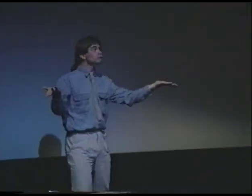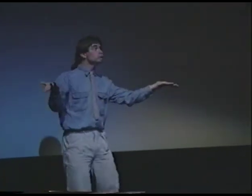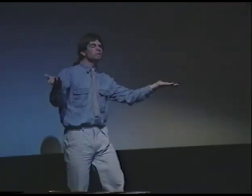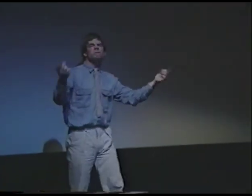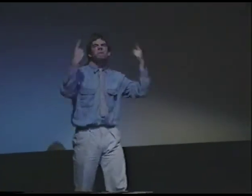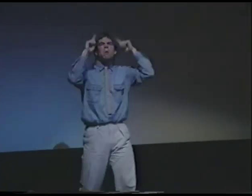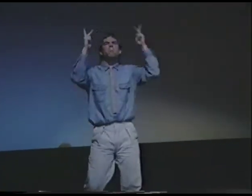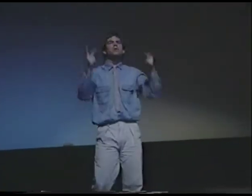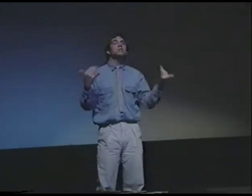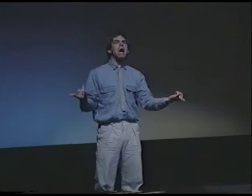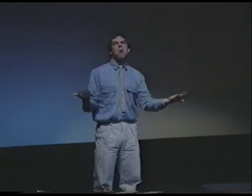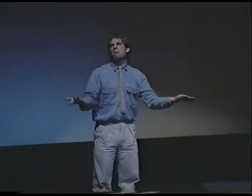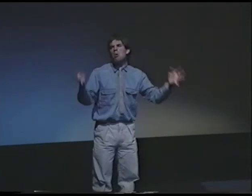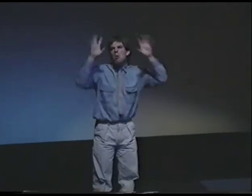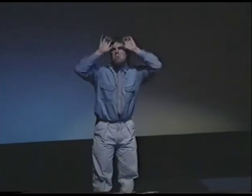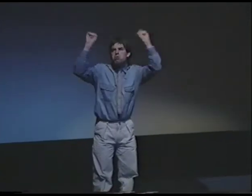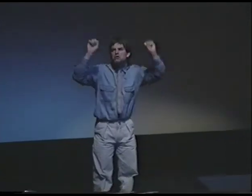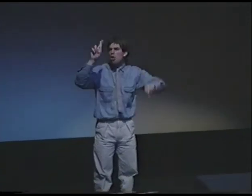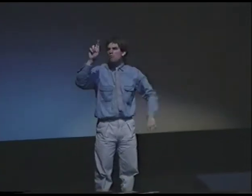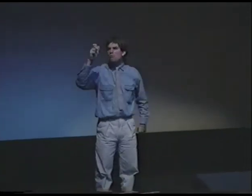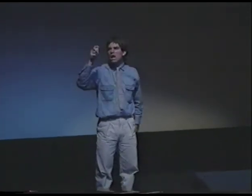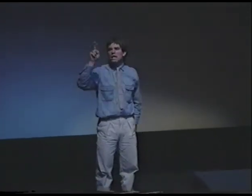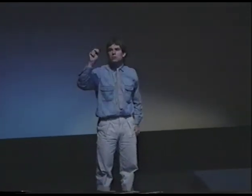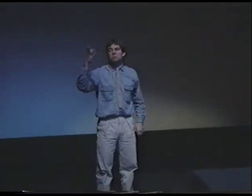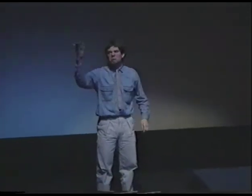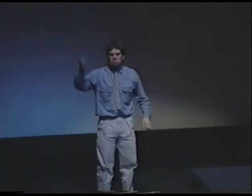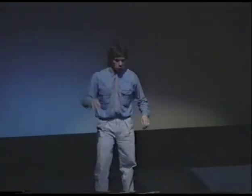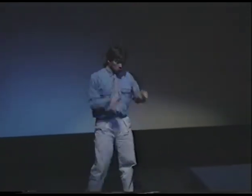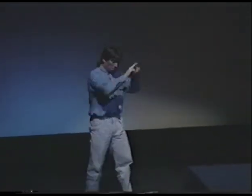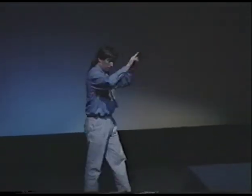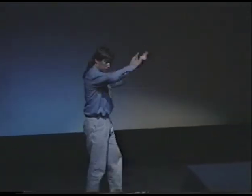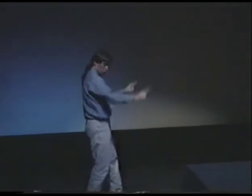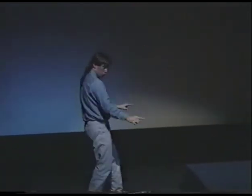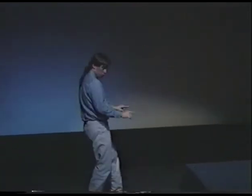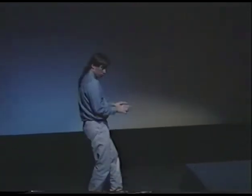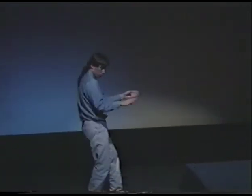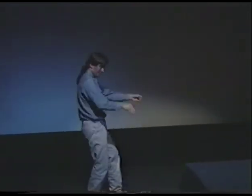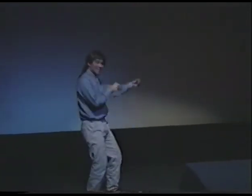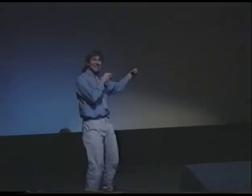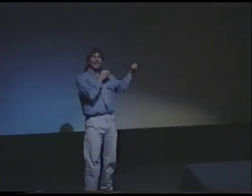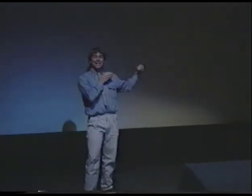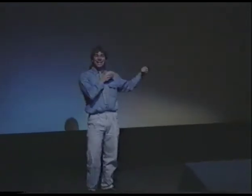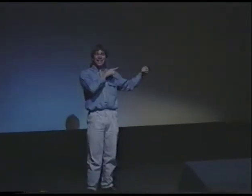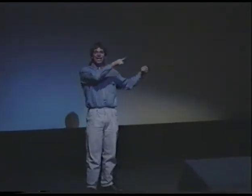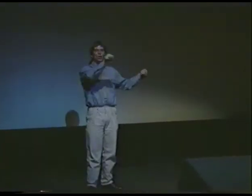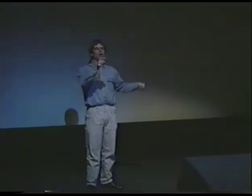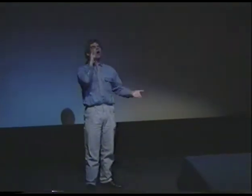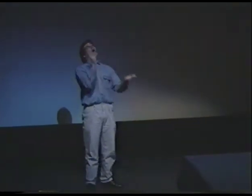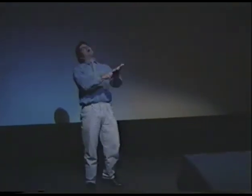Suppose I showed you a picture of President Reagan, for example.